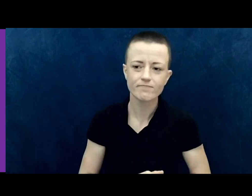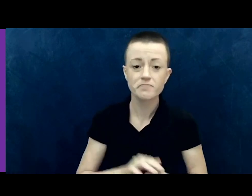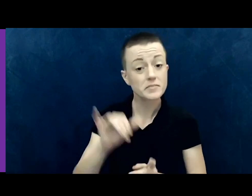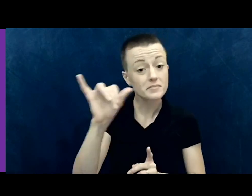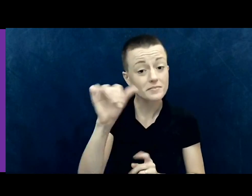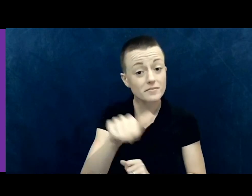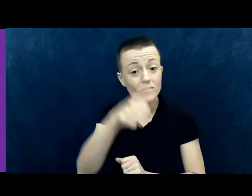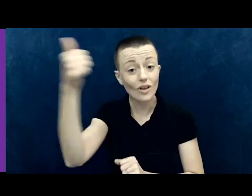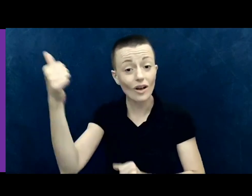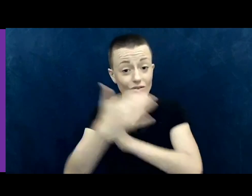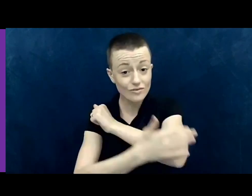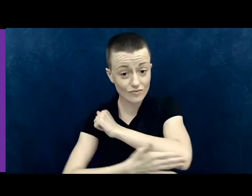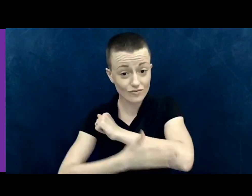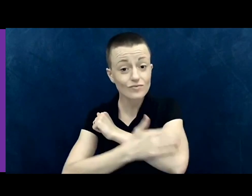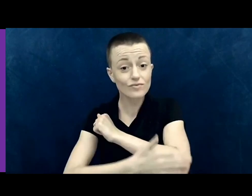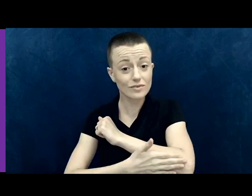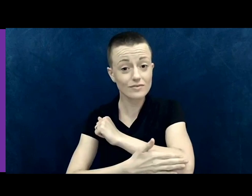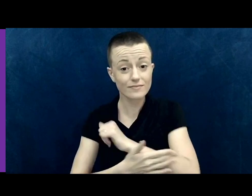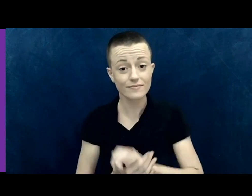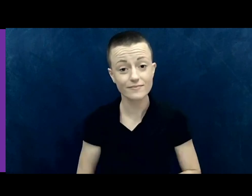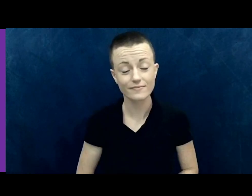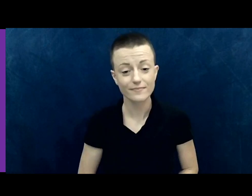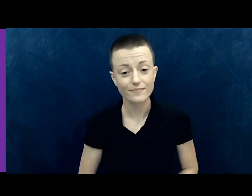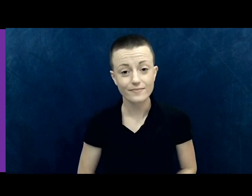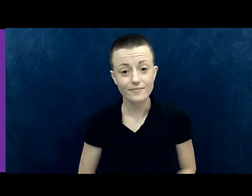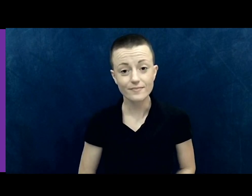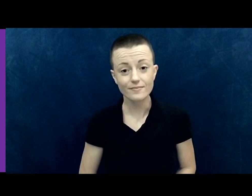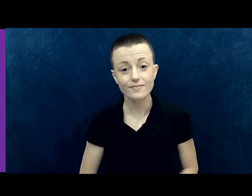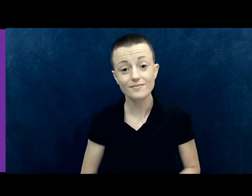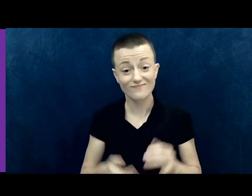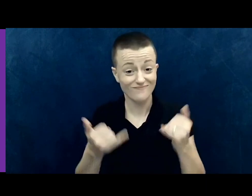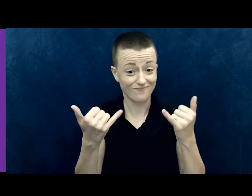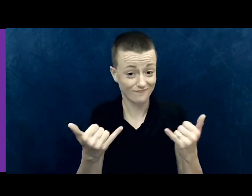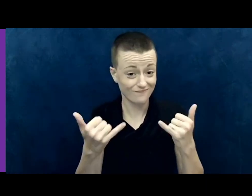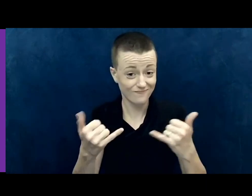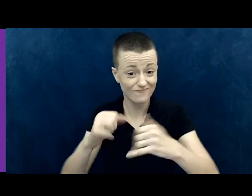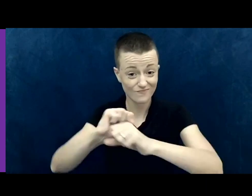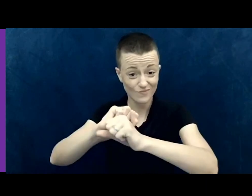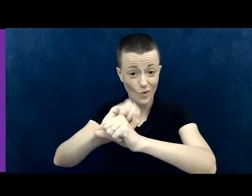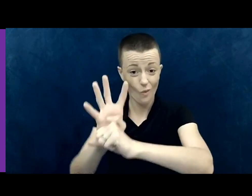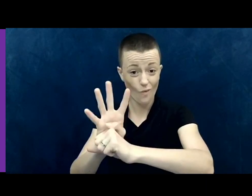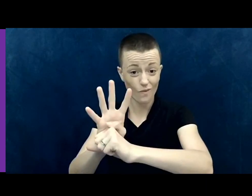I encourage women who are pregnant or thinking about getting pregnant to be vaccinated.